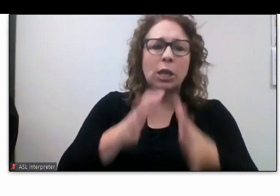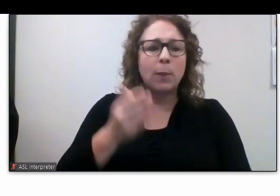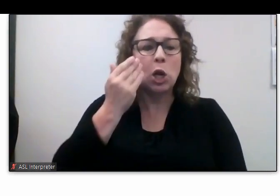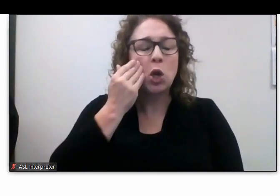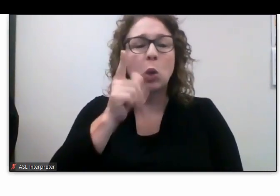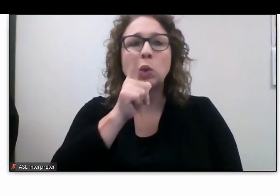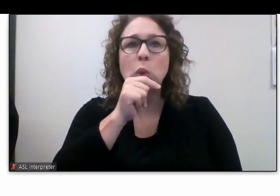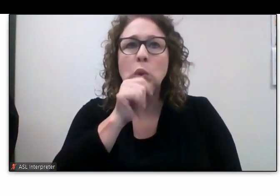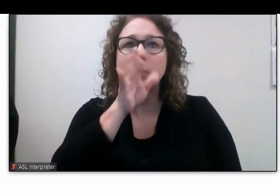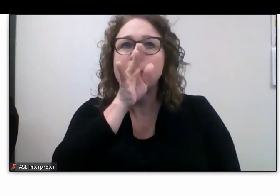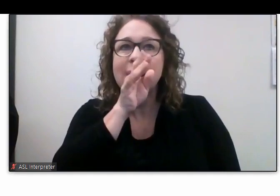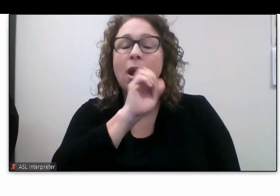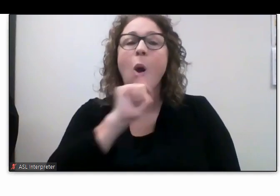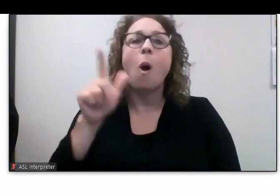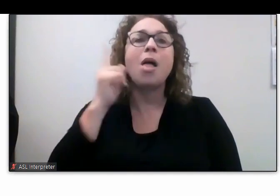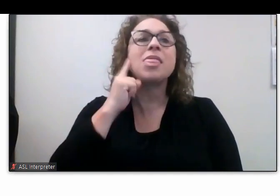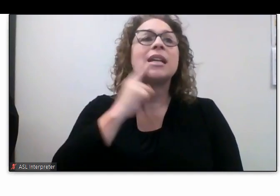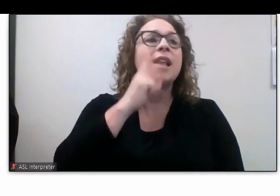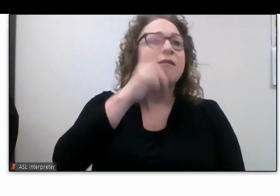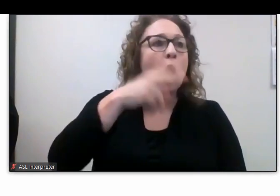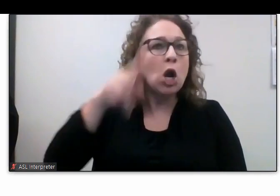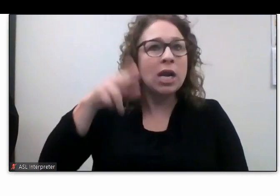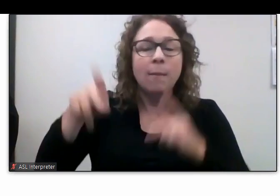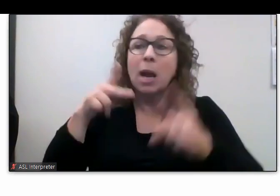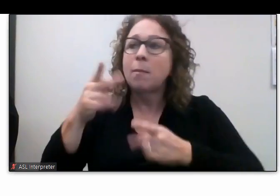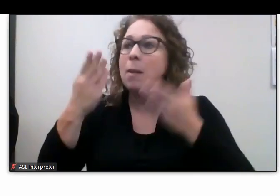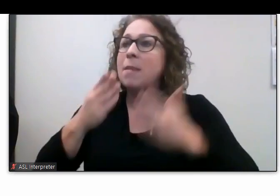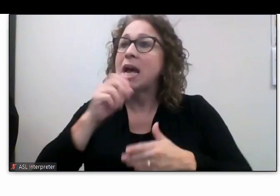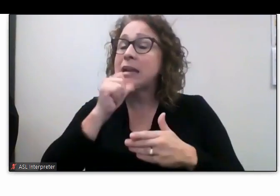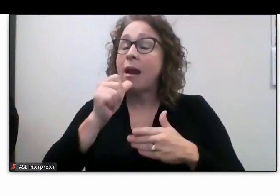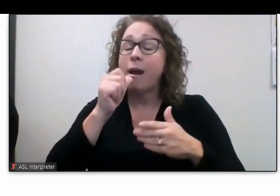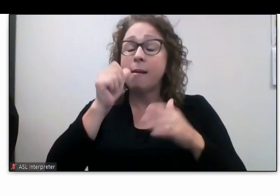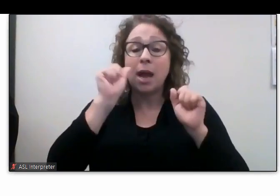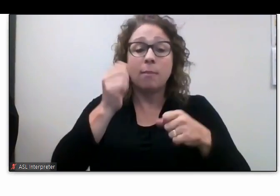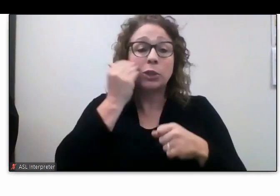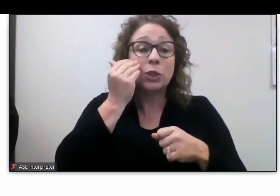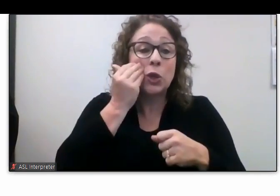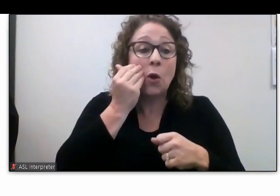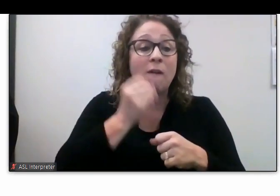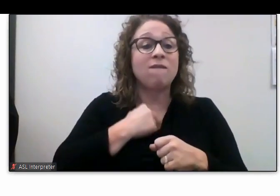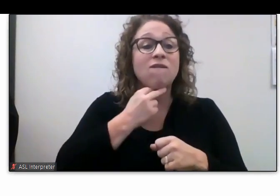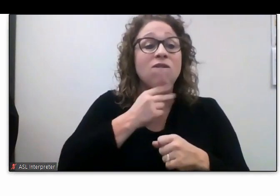and all the deaf and hard-of-hearing people who might not be able to distinguish voices know who's talking,